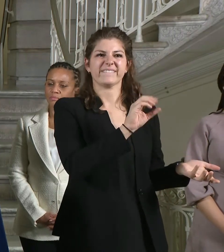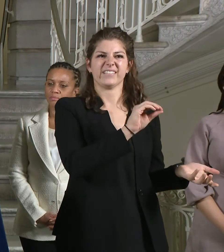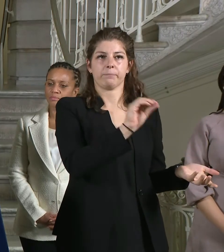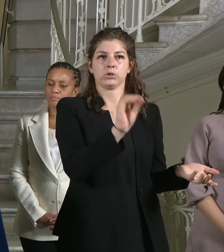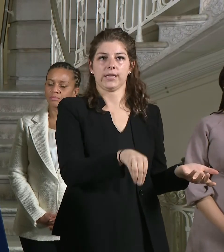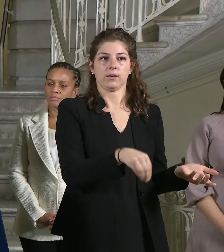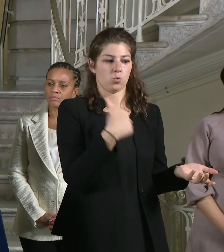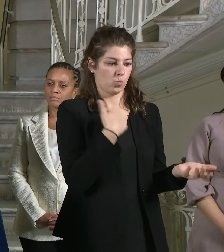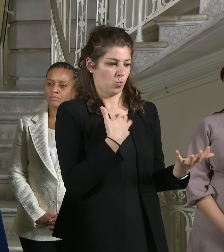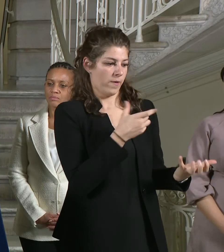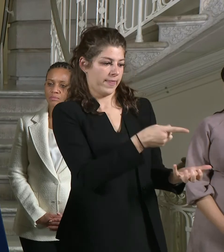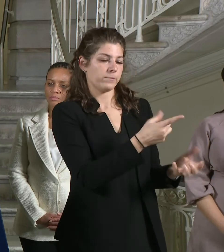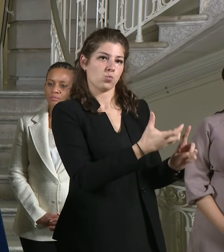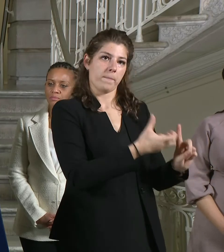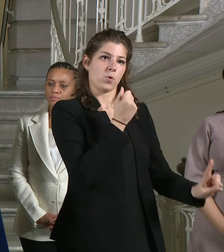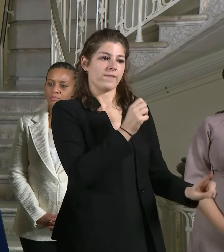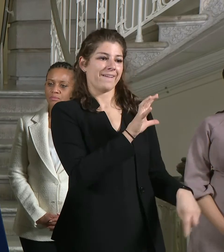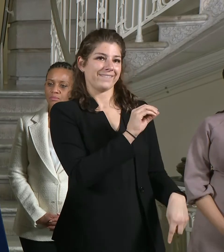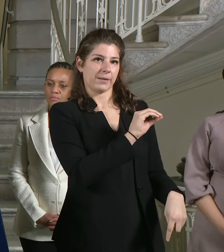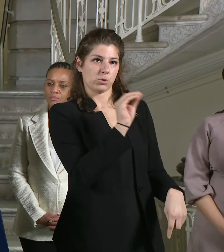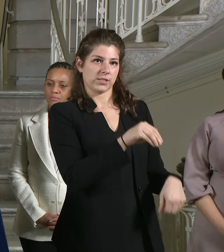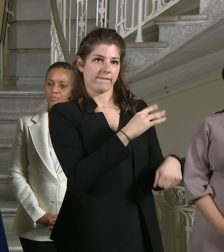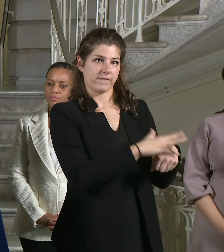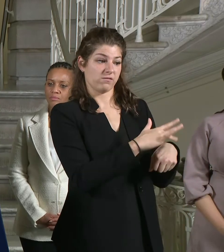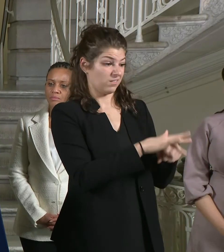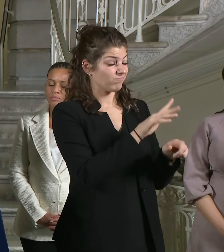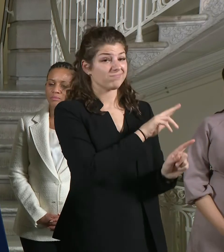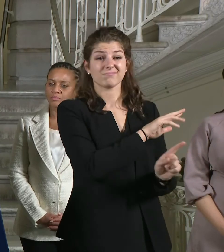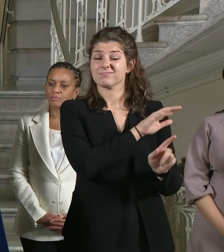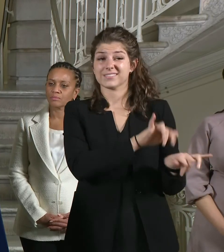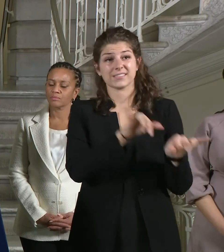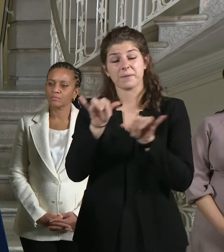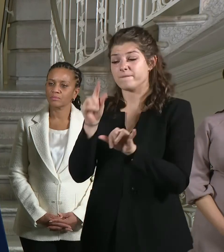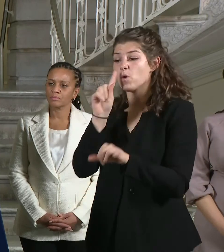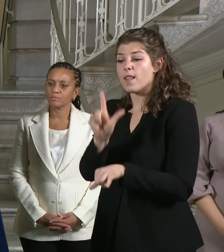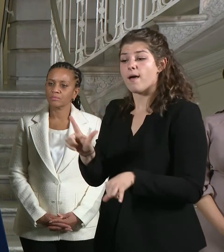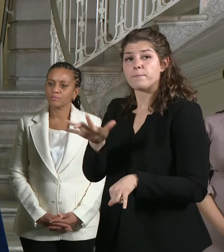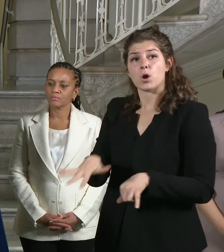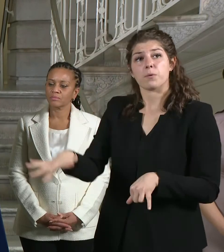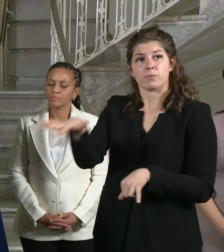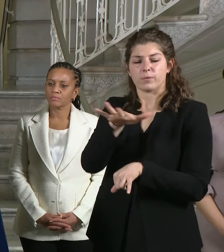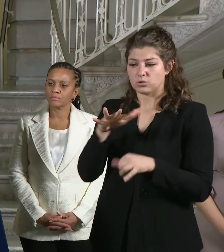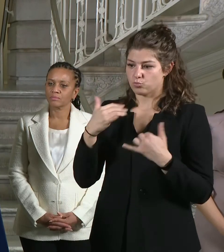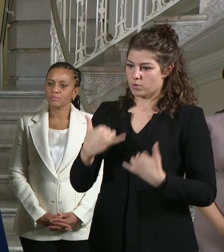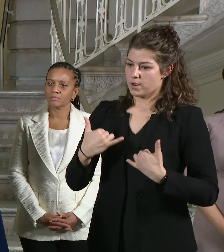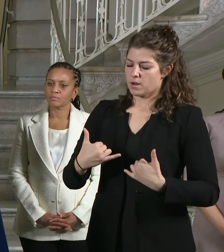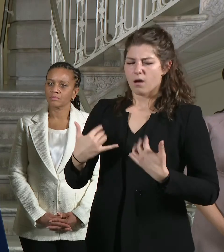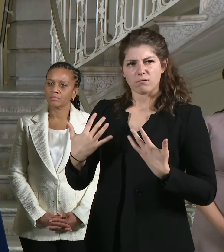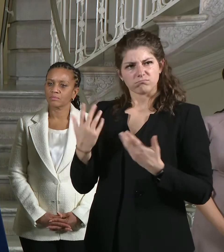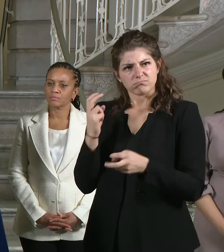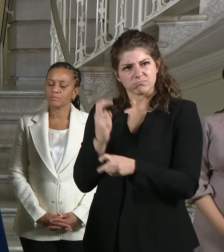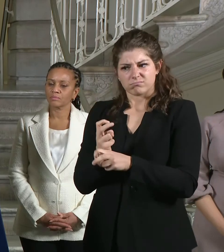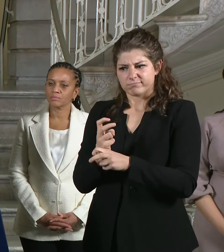ARE ASKING AND WE GAVE OUR INSTRUCT IONS ON THOSE AREAS OF VACANCIES AND